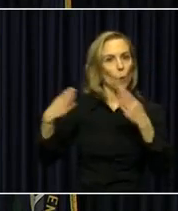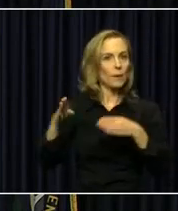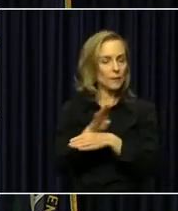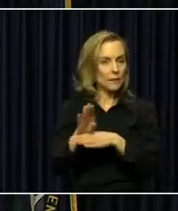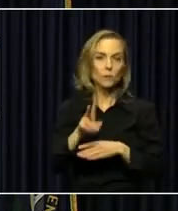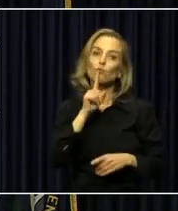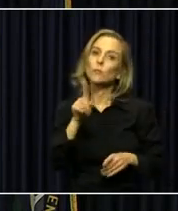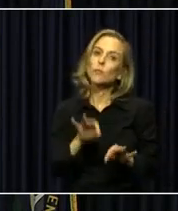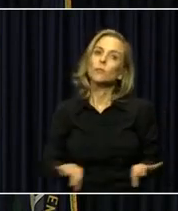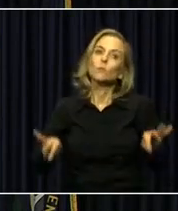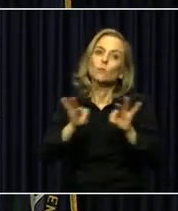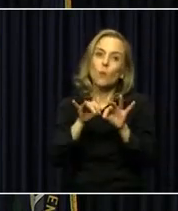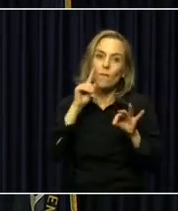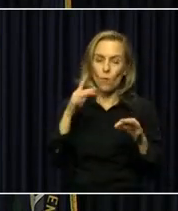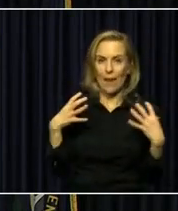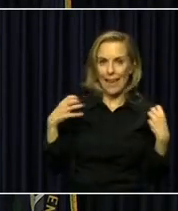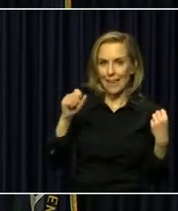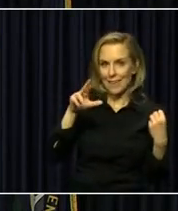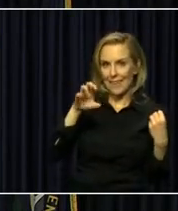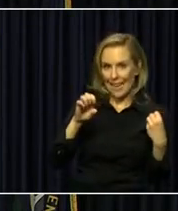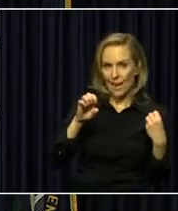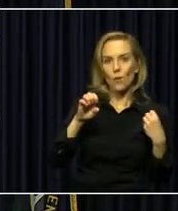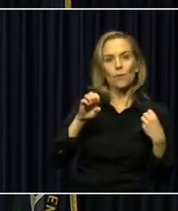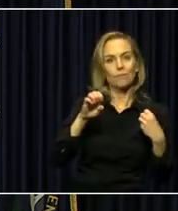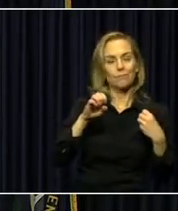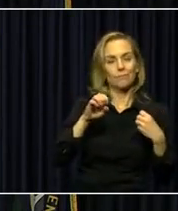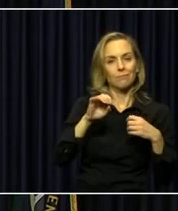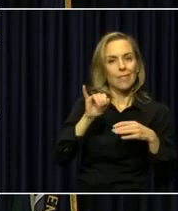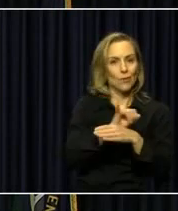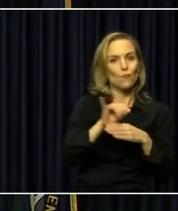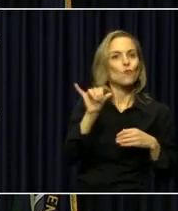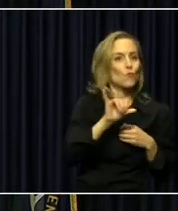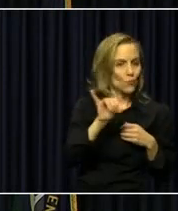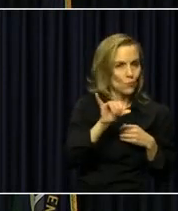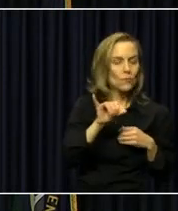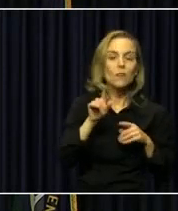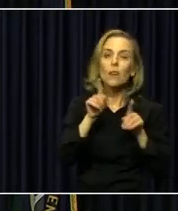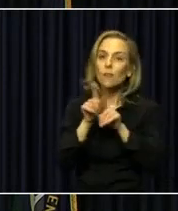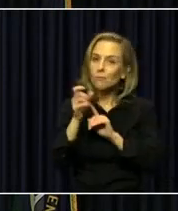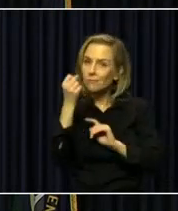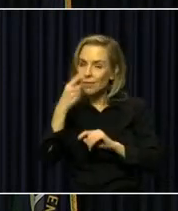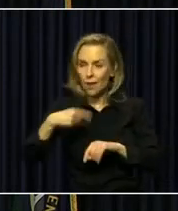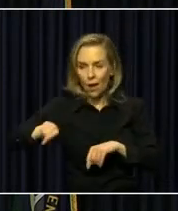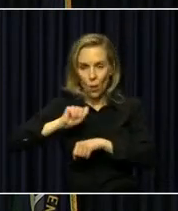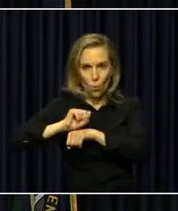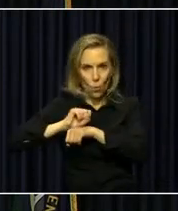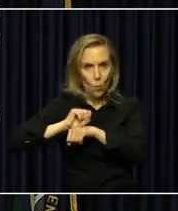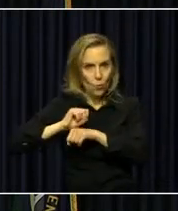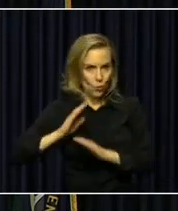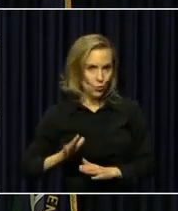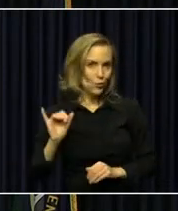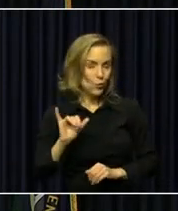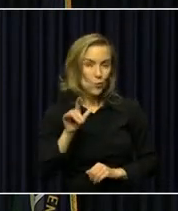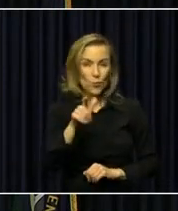SPIKE. WE KNOW THAT THAT'S THE WAY THESE PANDEMICS WORK, SO WE HAVE